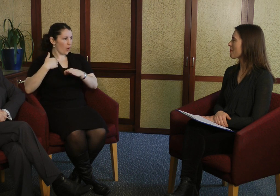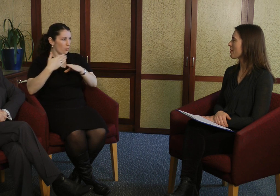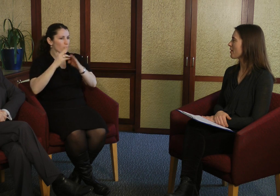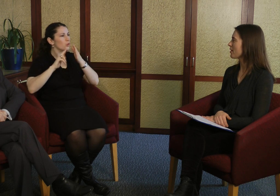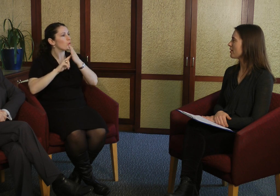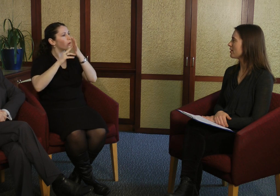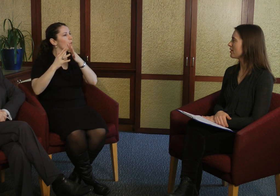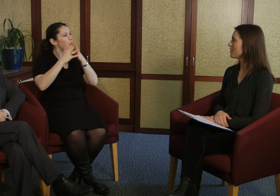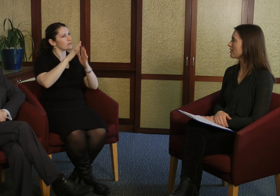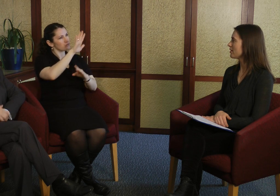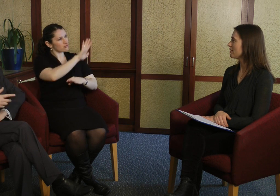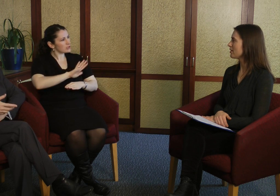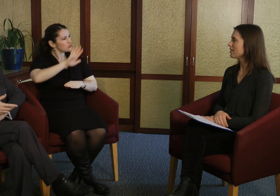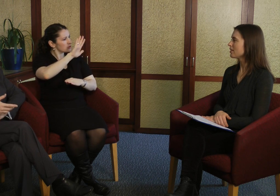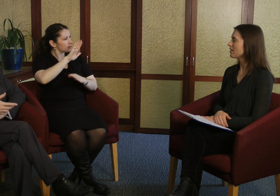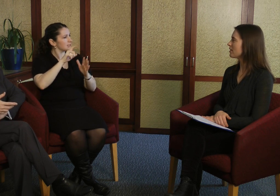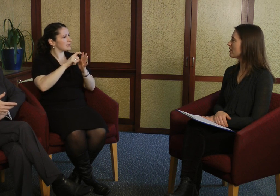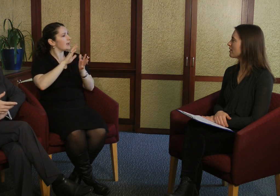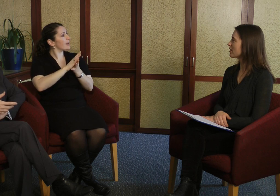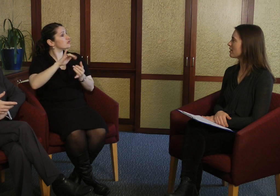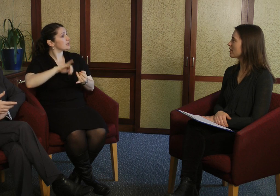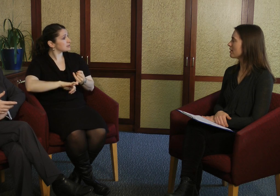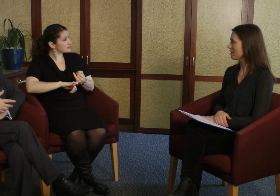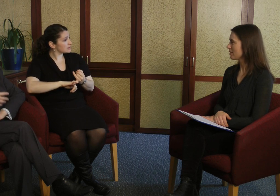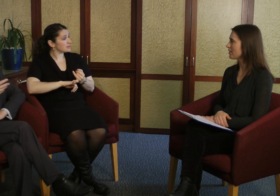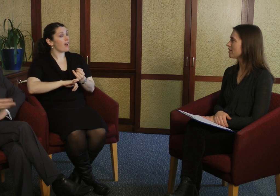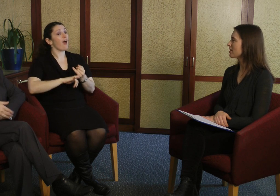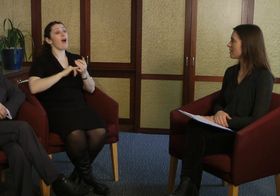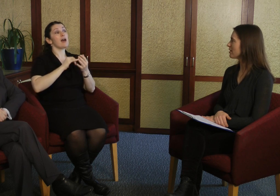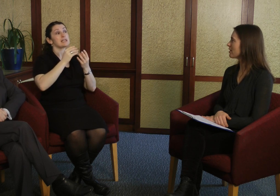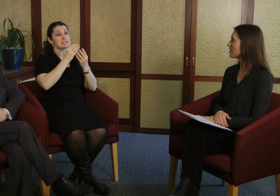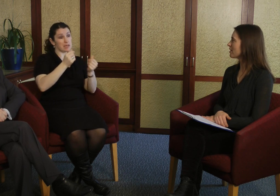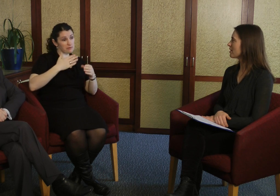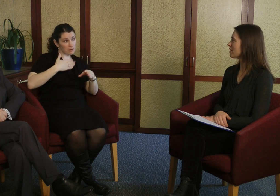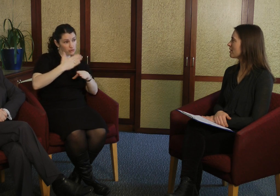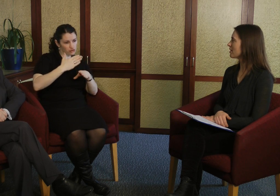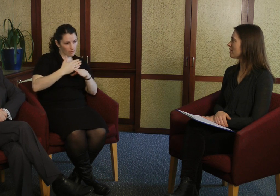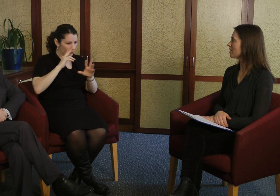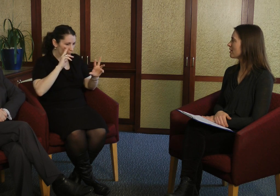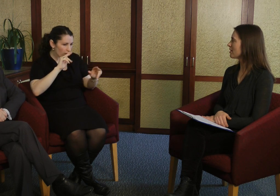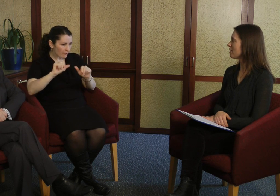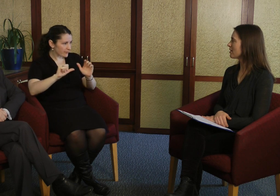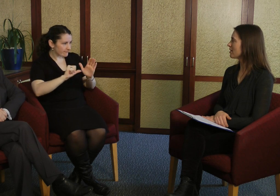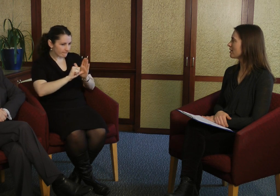of DHS. In fact part of my role was managing the funding, which was about $180 million,